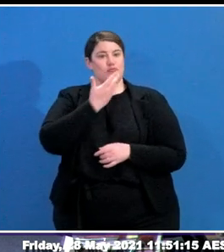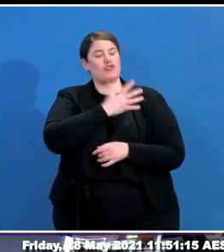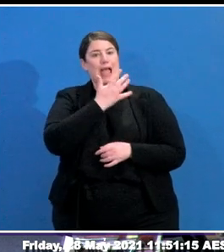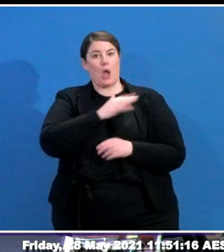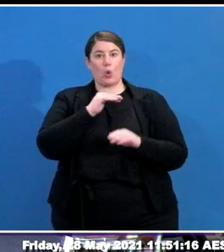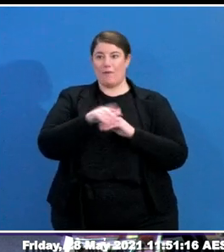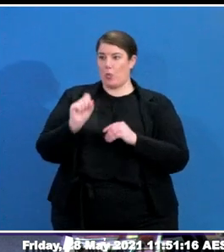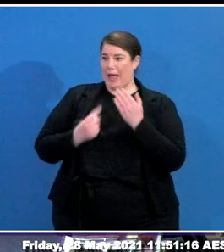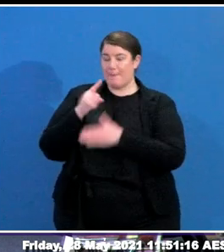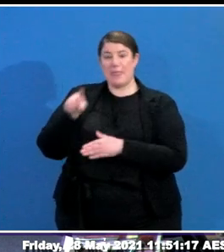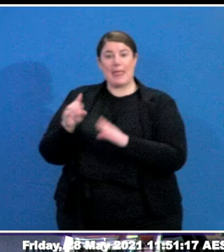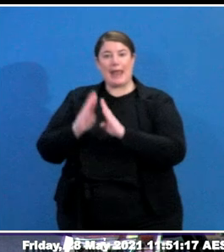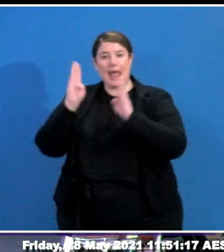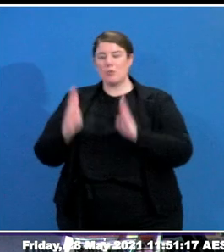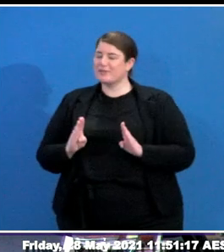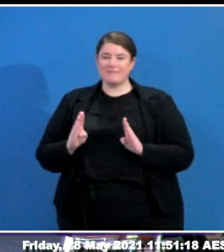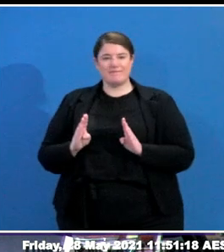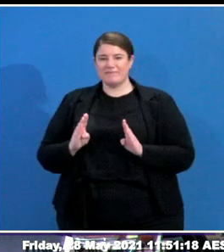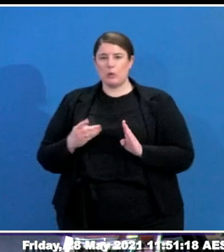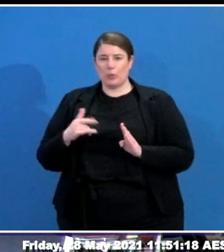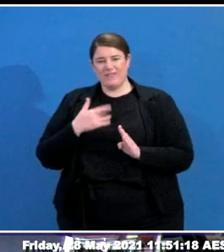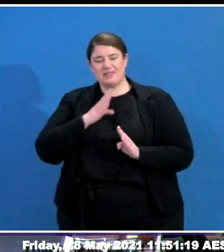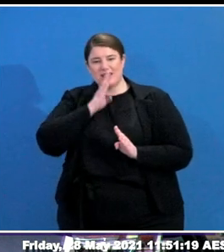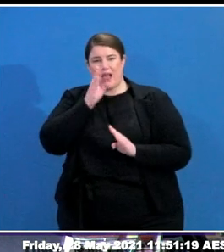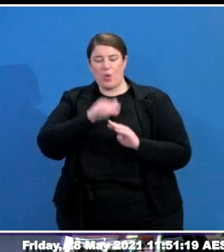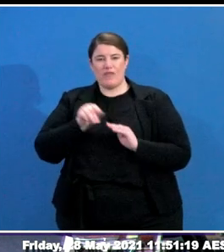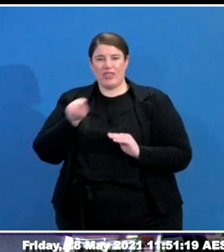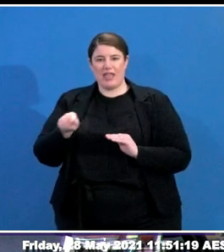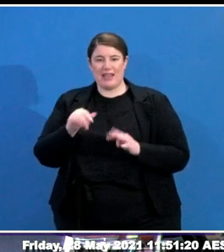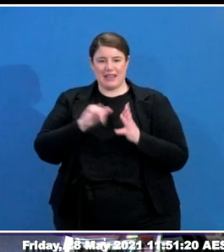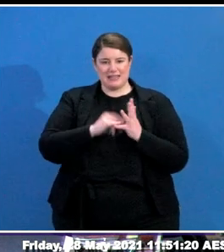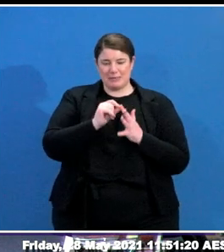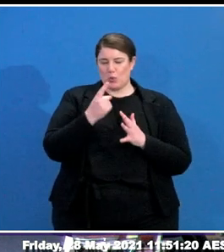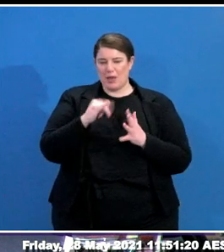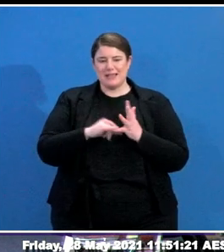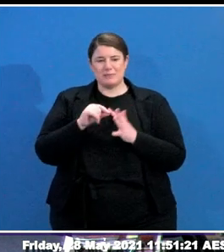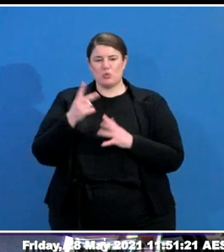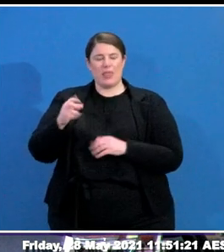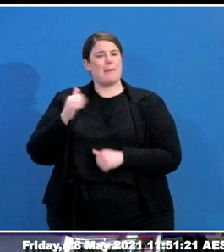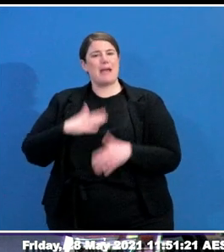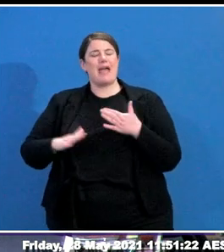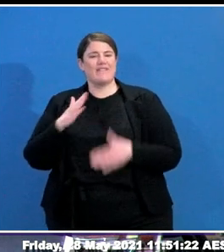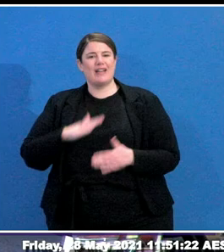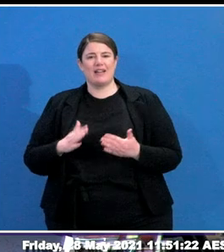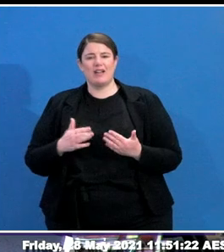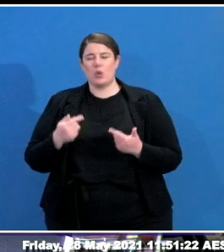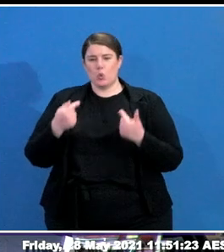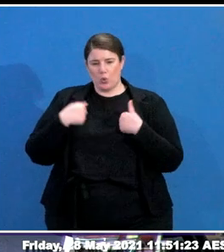house in terms of how SP1 and SP2 behaved. We could have done much better.